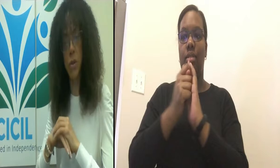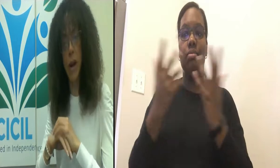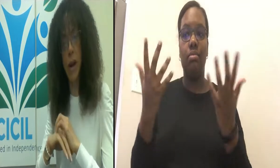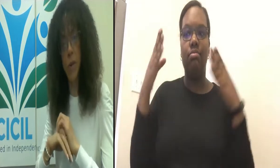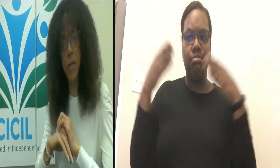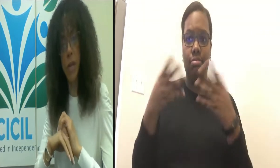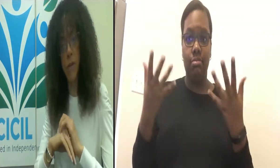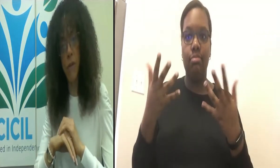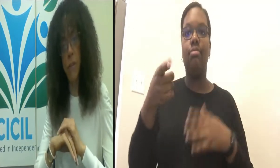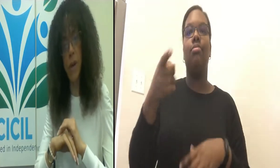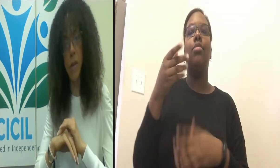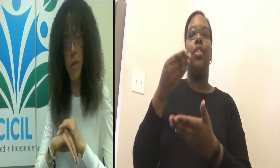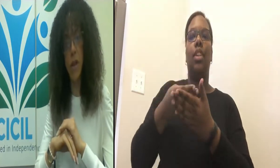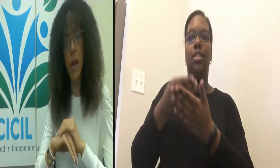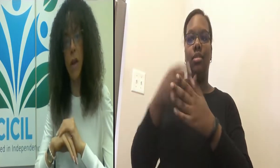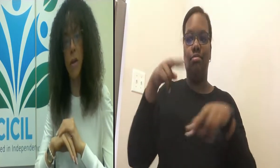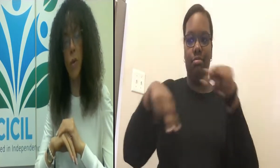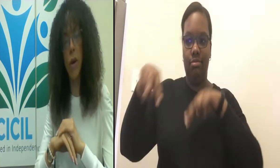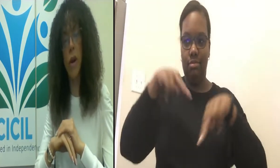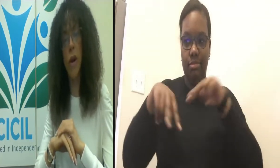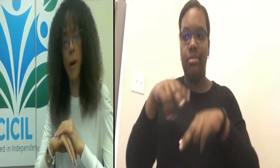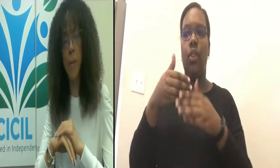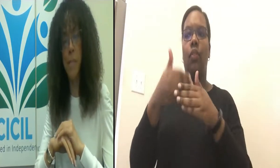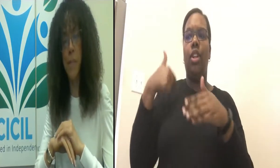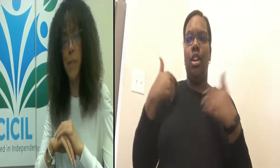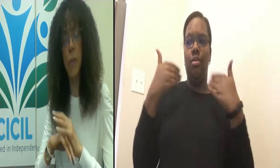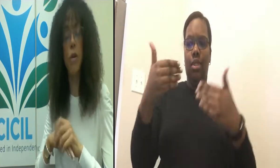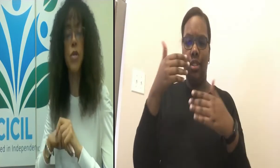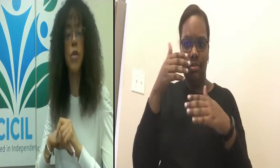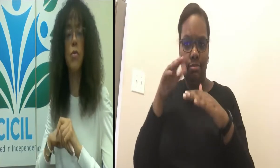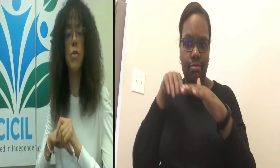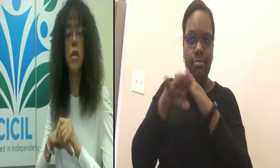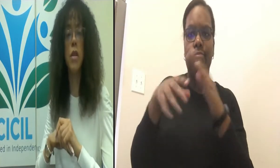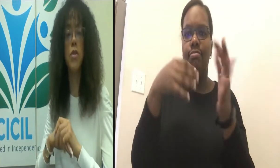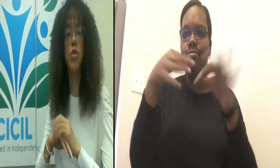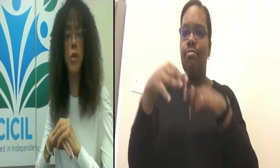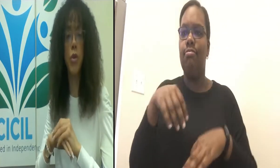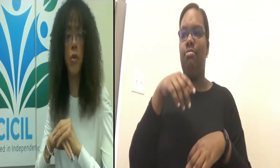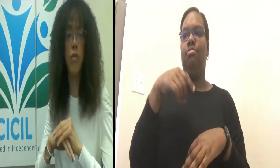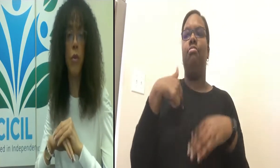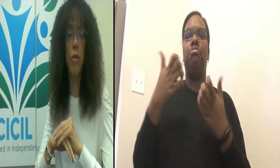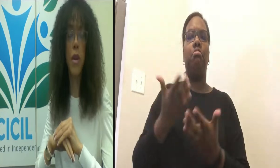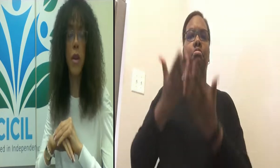and her and I am the executive director of Central Iowa Center for Independent